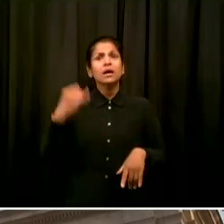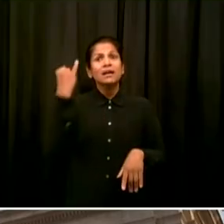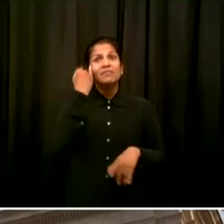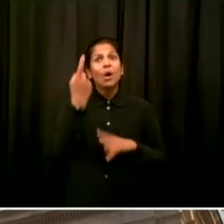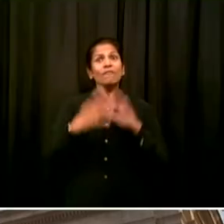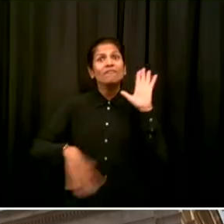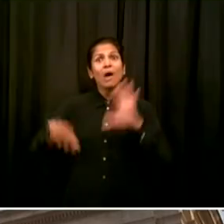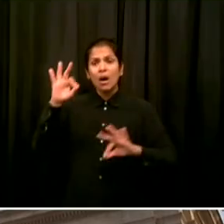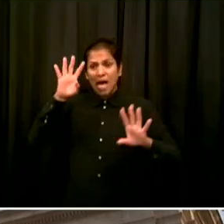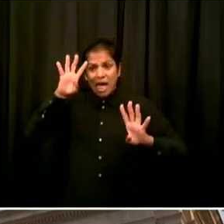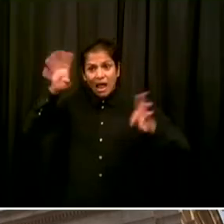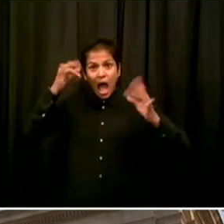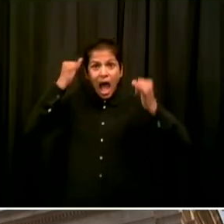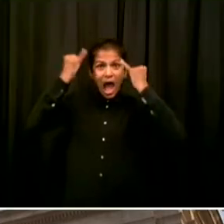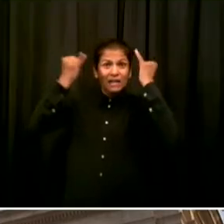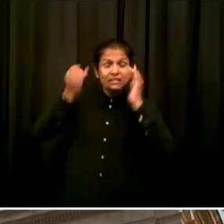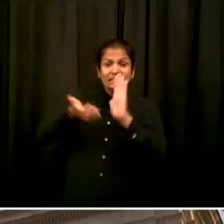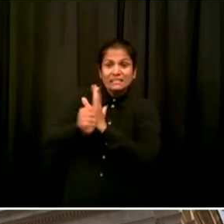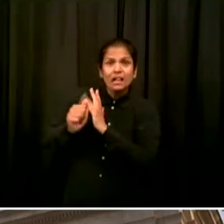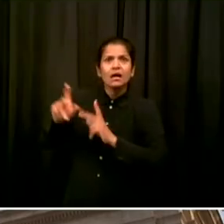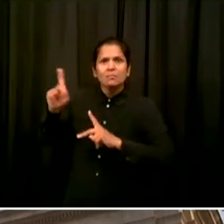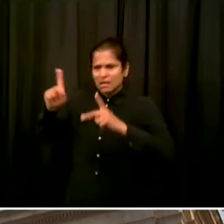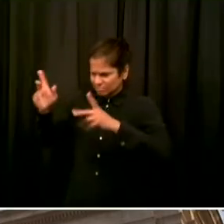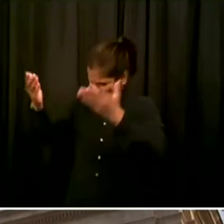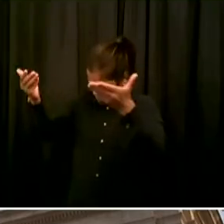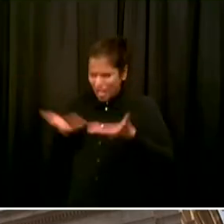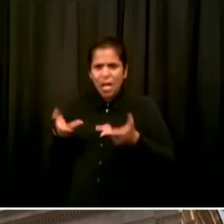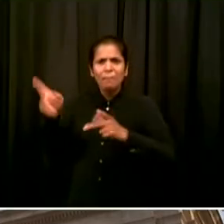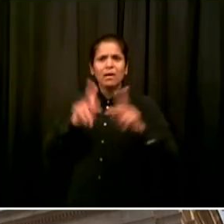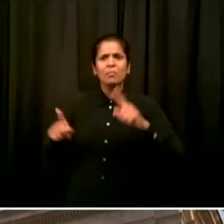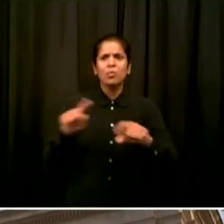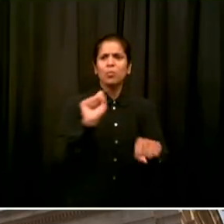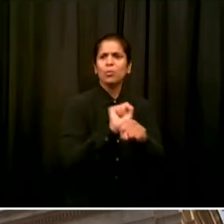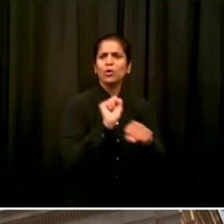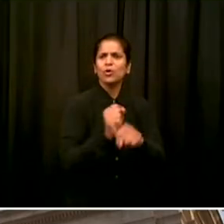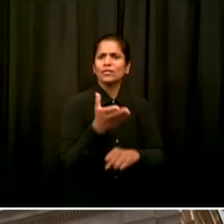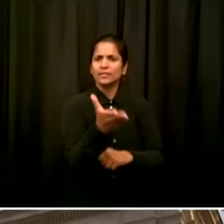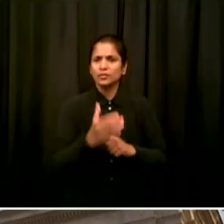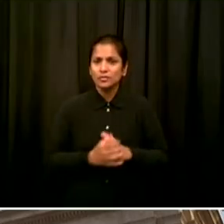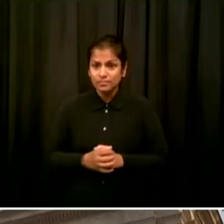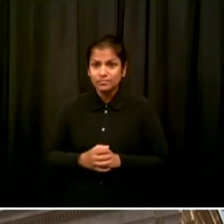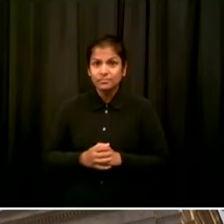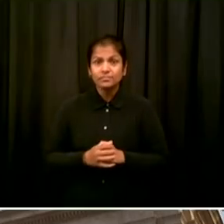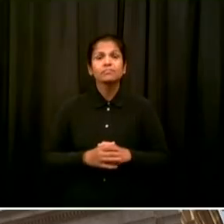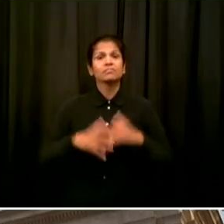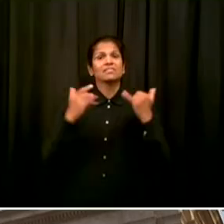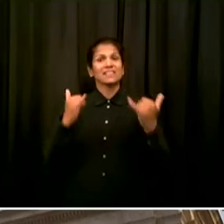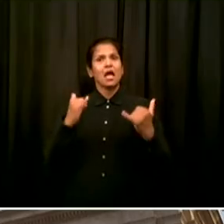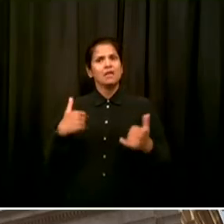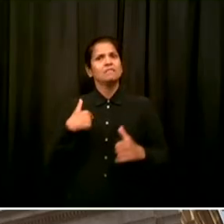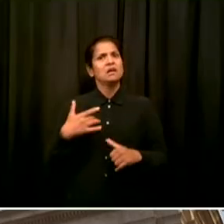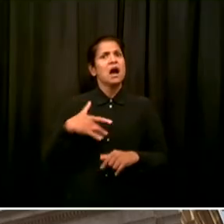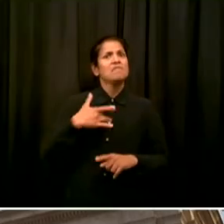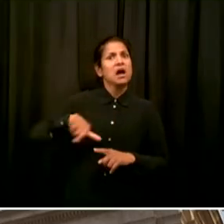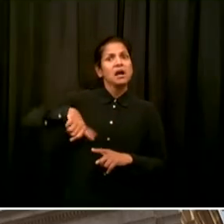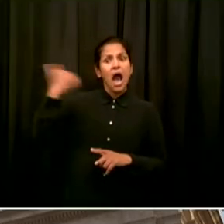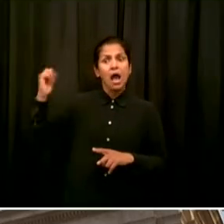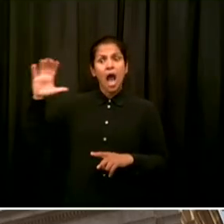GET ANYTHING DONE COME TO NEW YORK CITY. THIS IS WHERE IT HAPPENS AND THIS IS ERWHE YOU FIND THE TALLENT